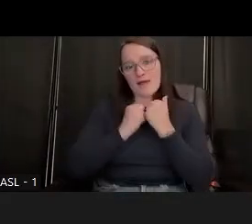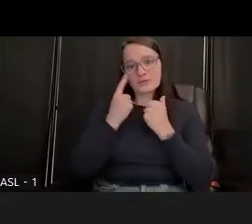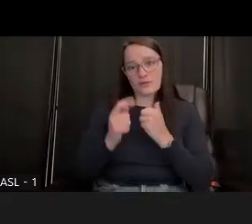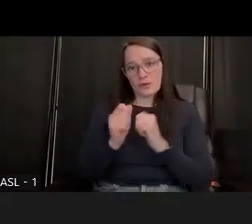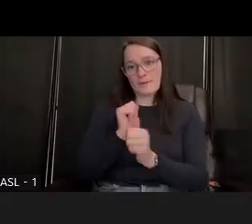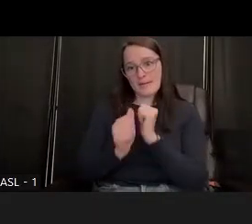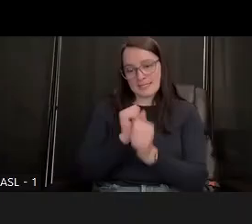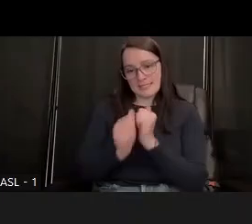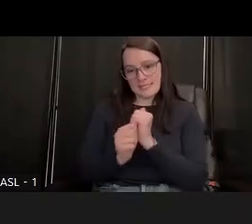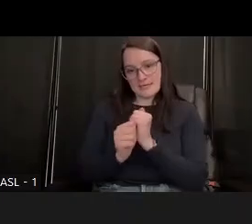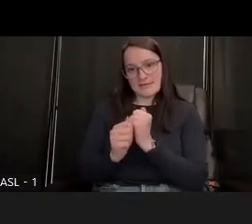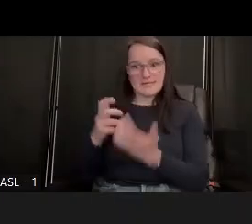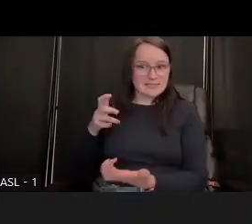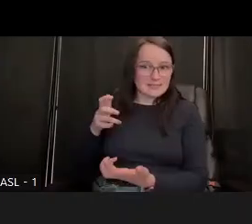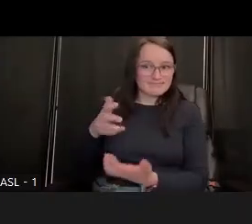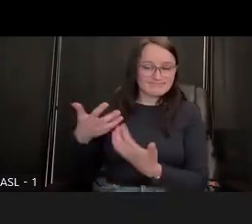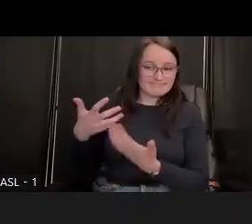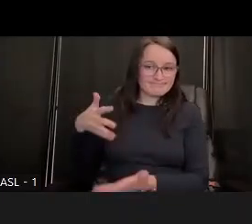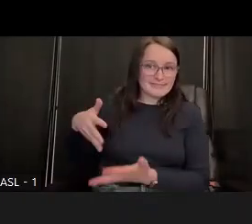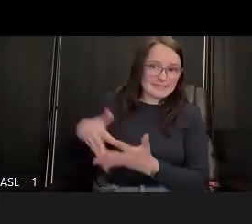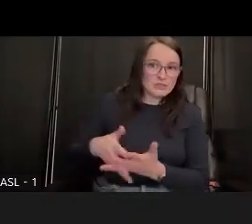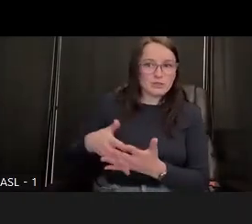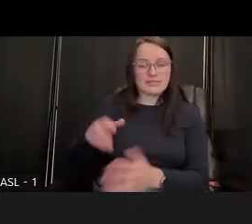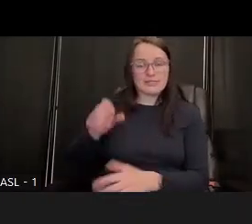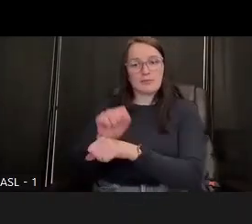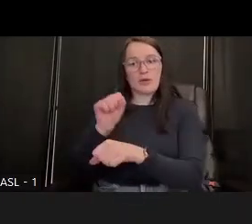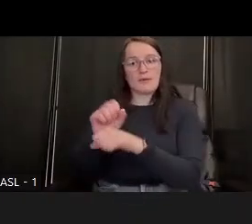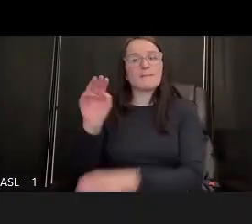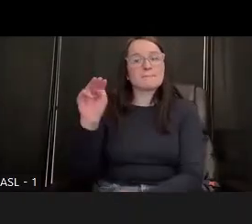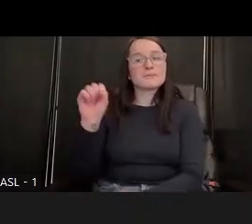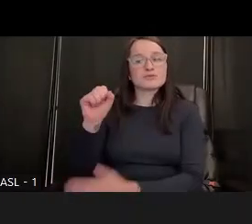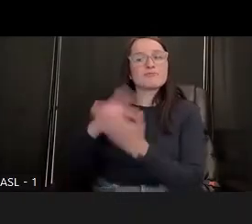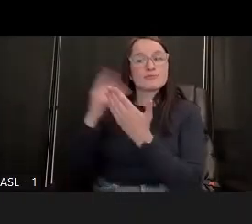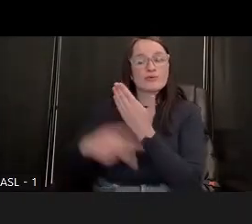But we talk about this within the Microsoft program these values repeatedly because people